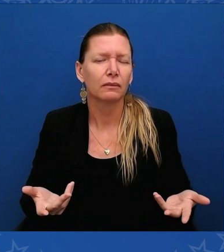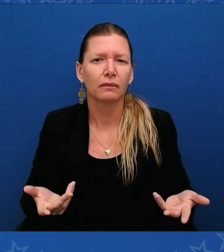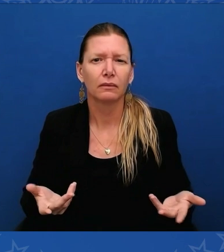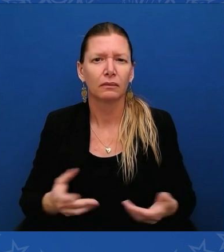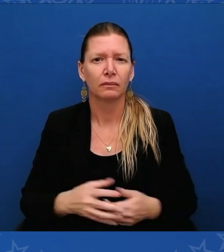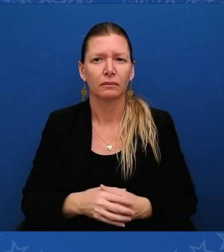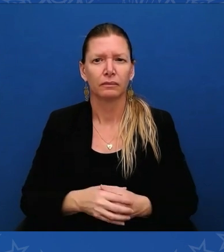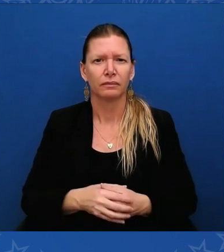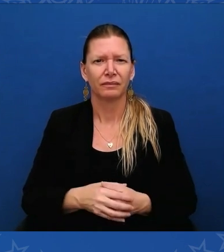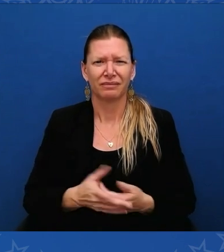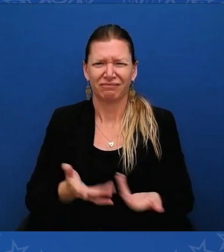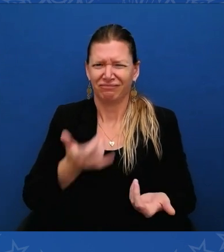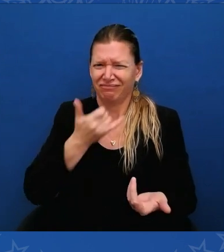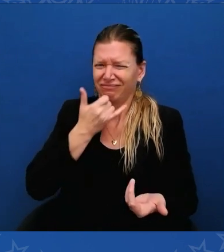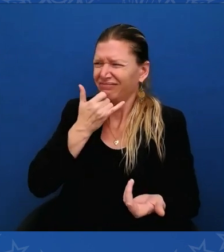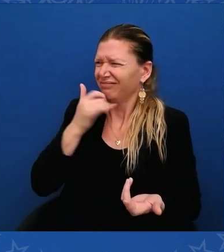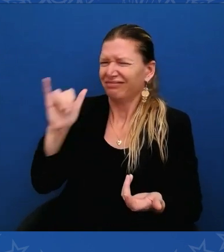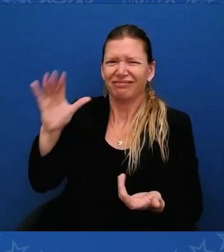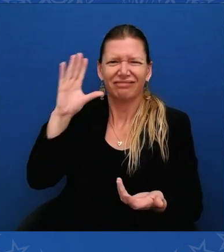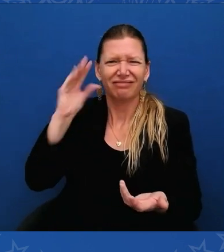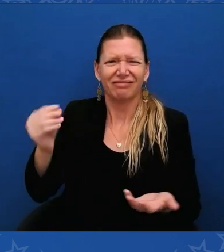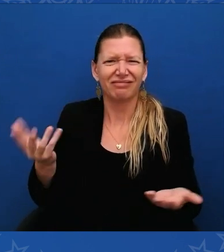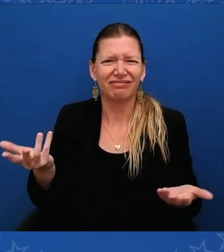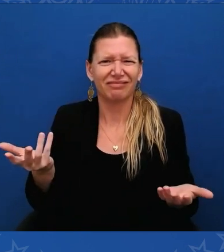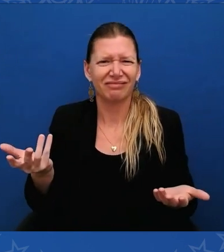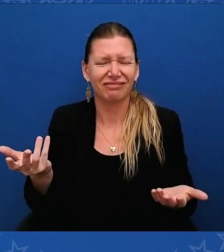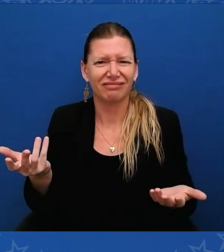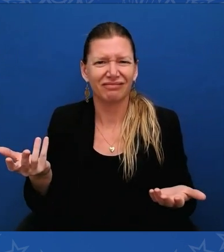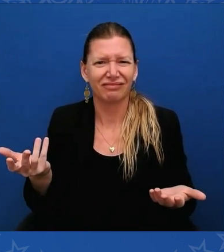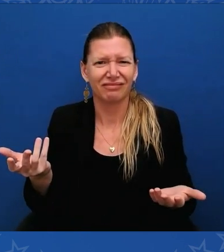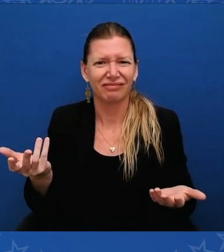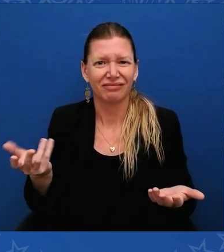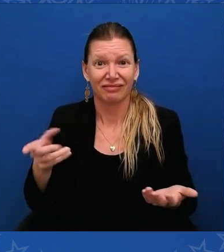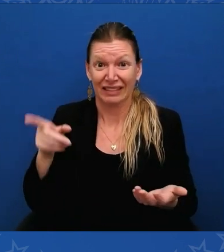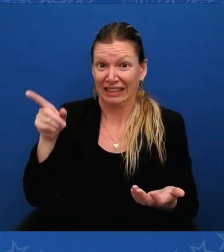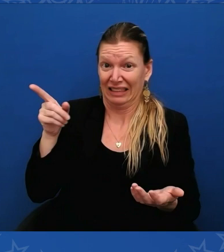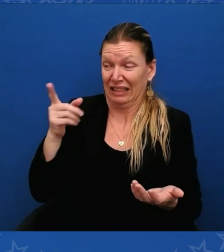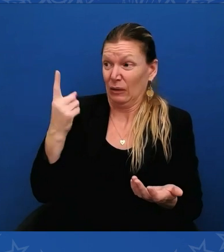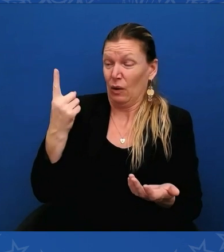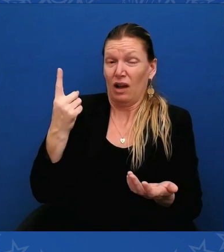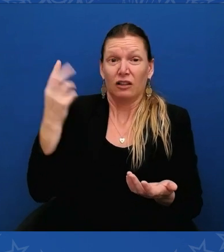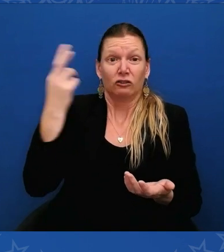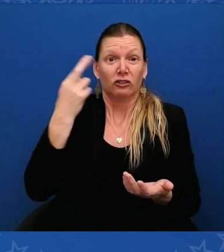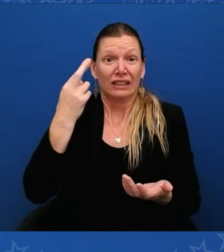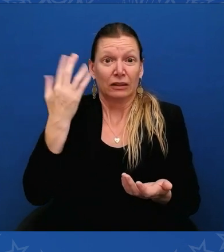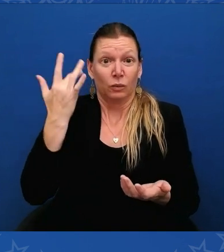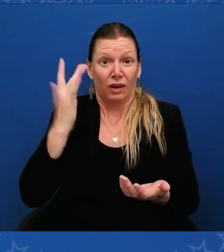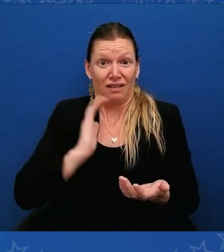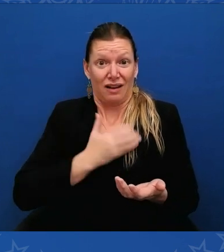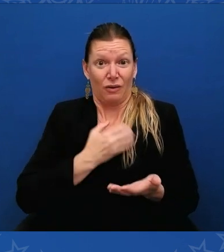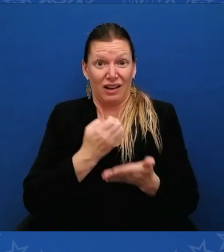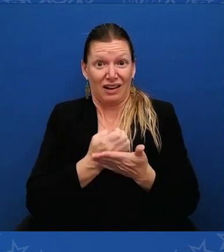One of the reasons why our economy is the strongest in the world is we've rejected xenophobia of my predecessor and leaders